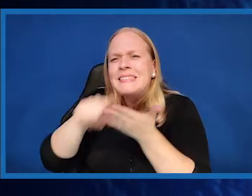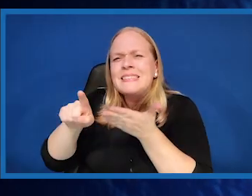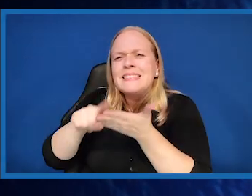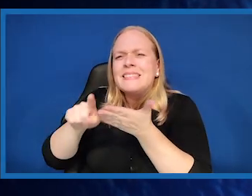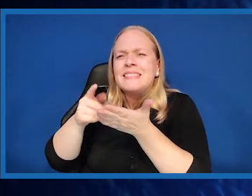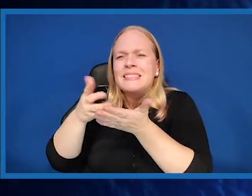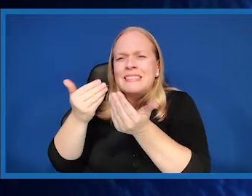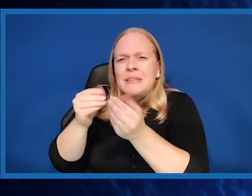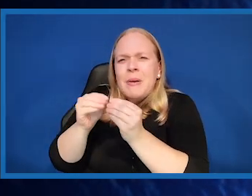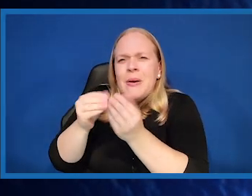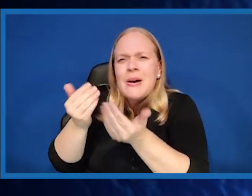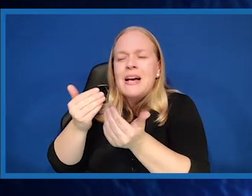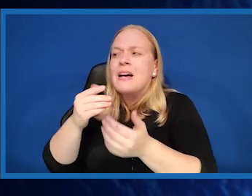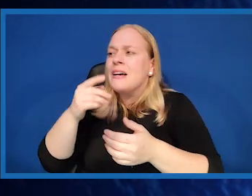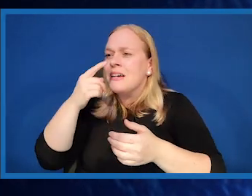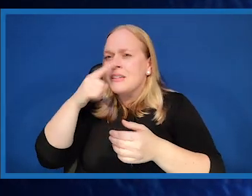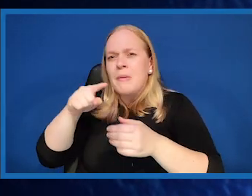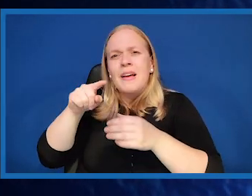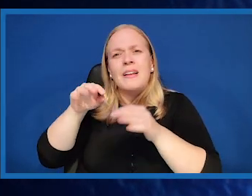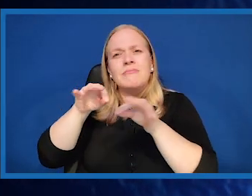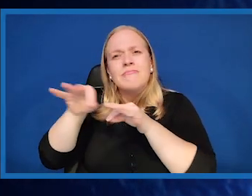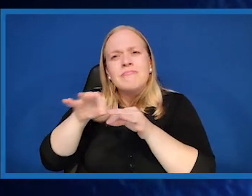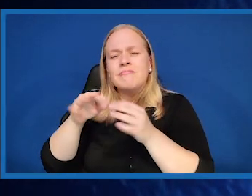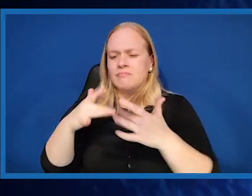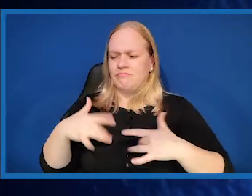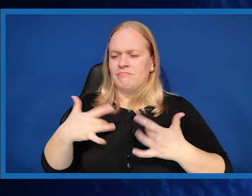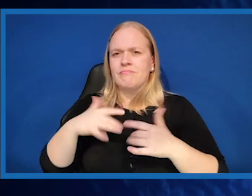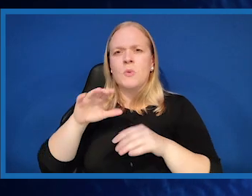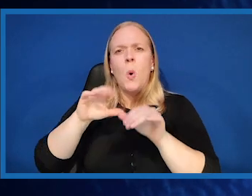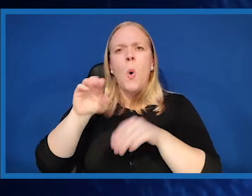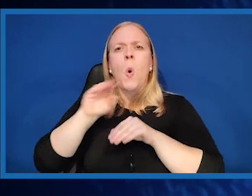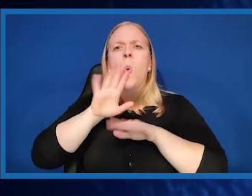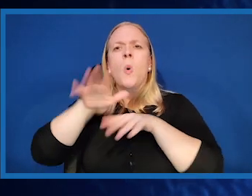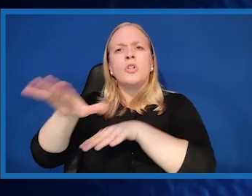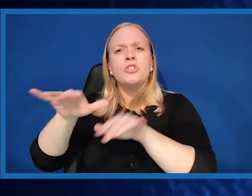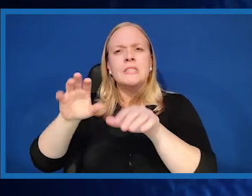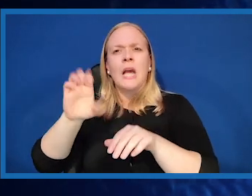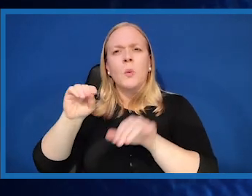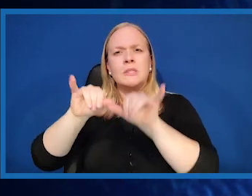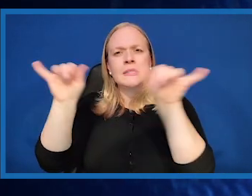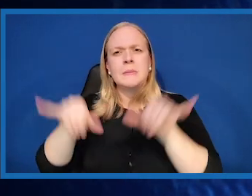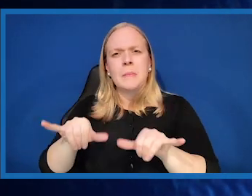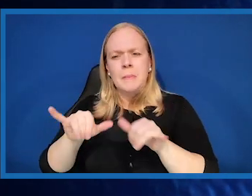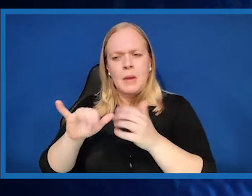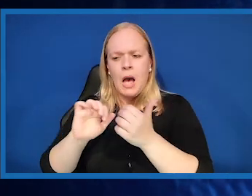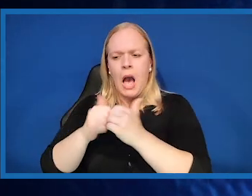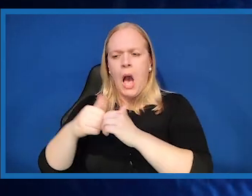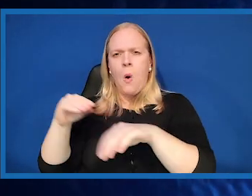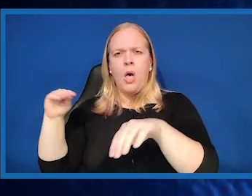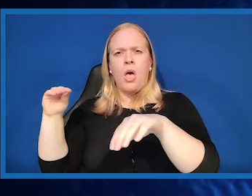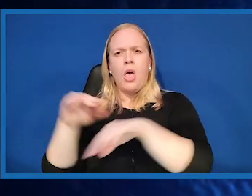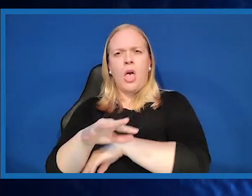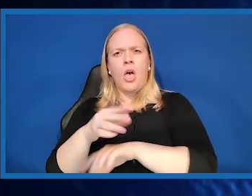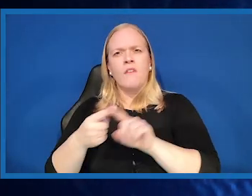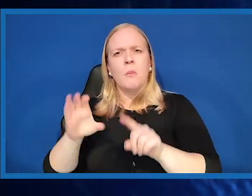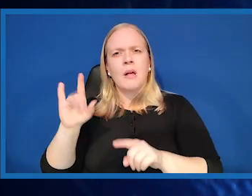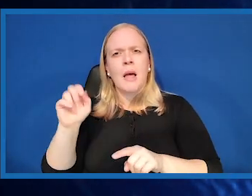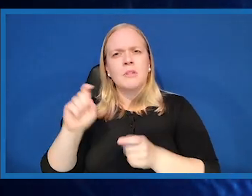WHAT CHANGES ARE WE SEEING, UH, TO OCEAN ECOSYSTEMS DUE TO CLIMATE CHANGE? THIS SOUNDS LIKE IT'S SOMETHING THAT'S KIND OF IN YOUR WHEELHOUSE. YES, SO, UH, WE KNOW